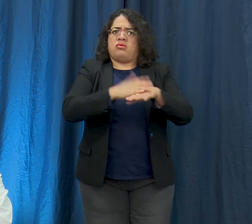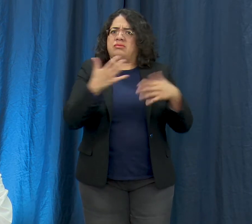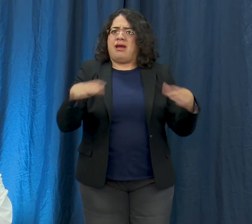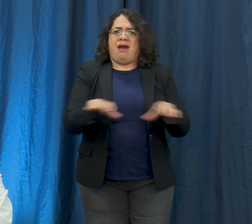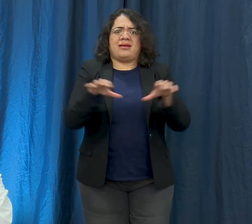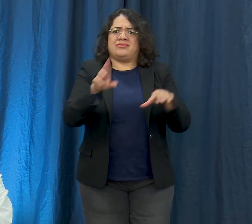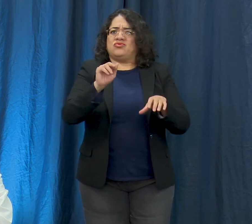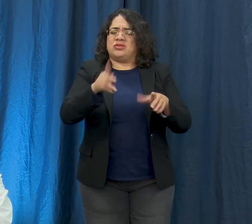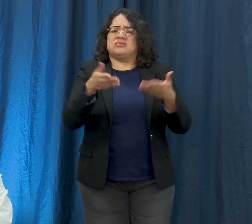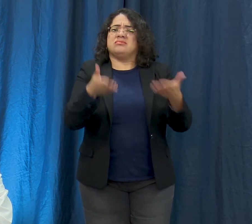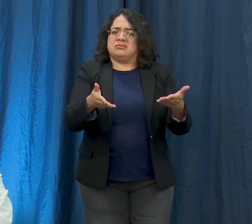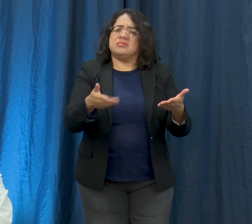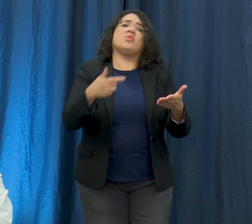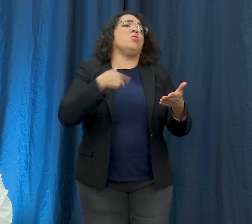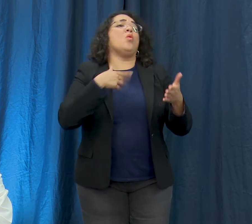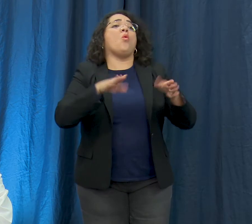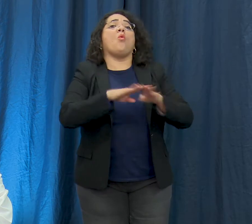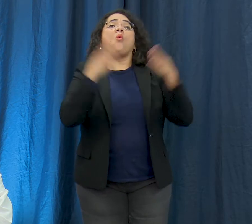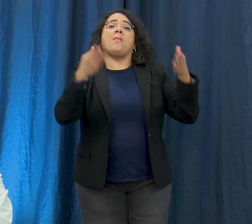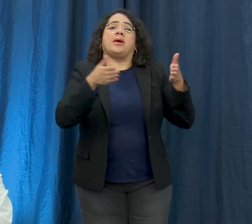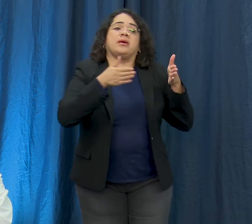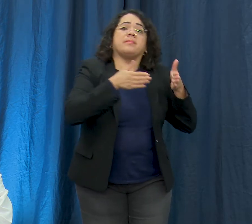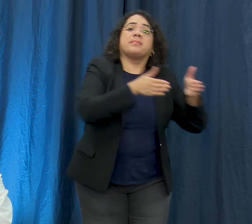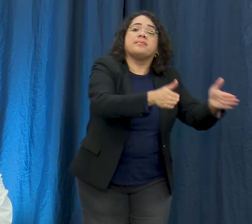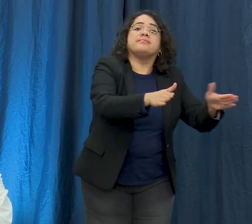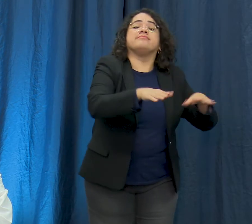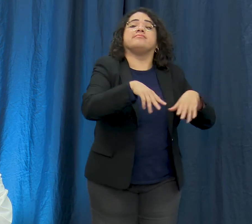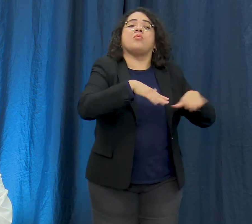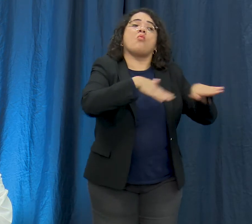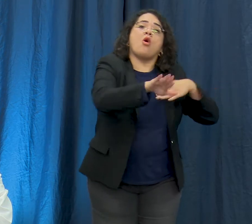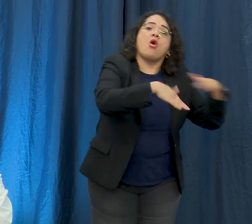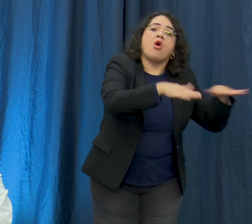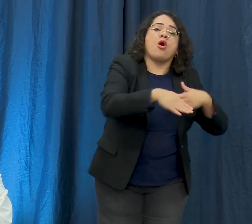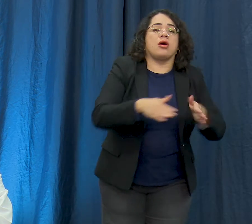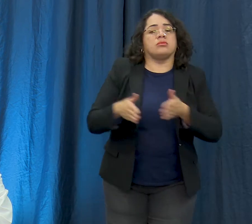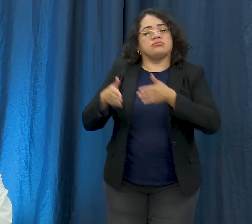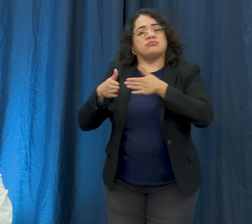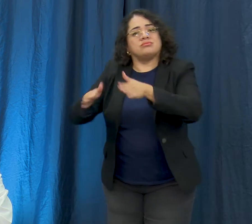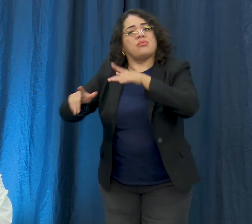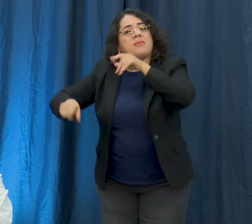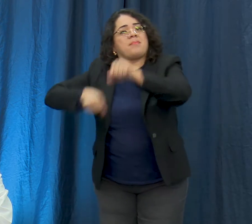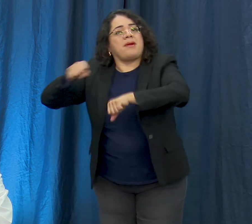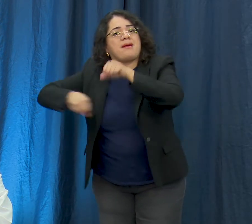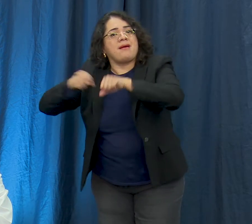paths, and recreational facilities continue to stay 6 feet away from